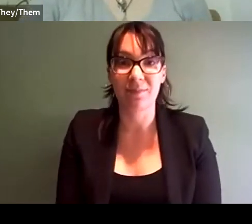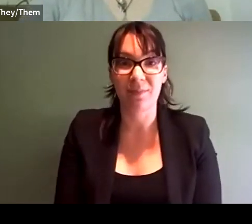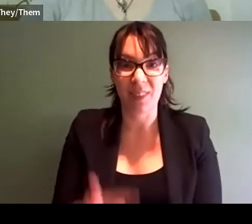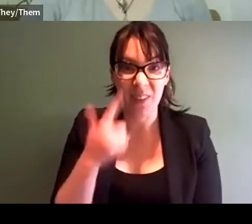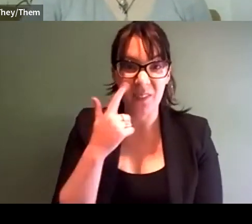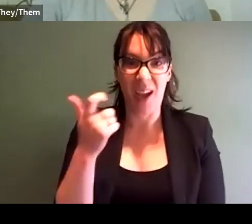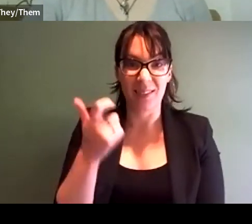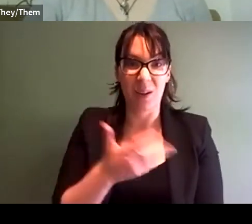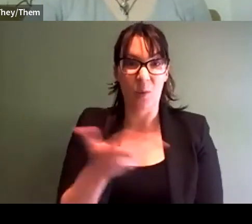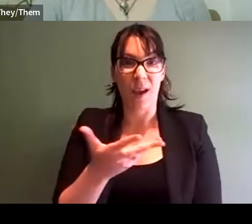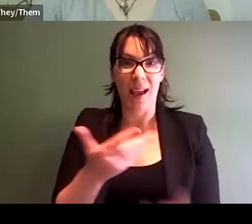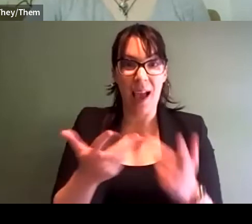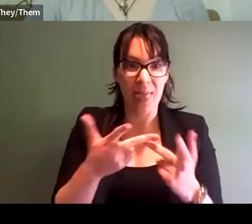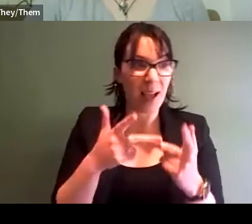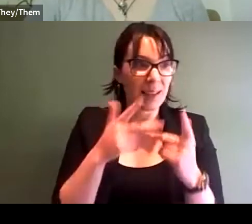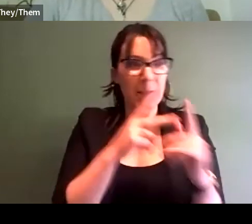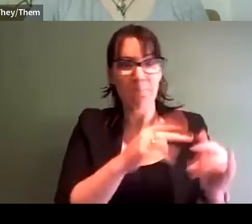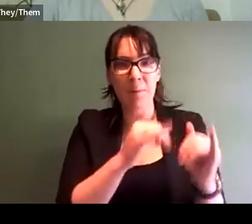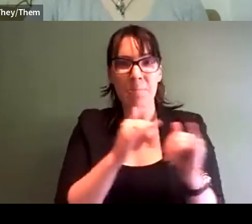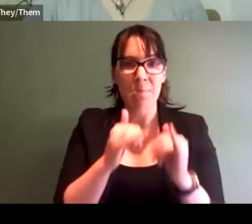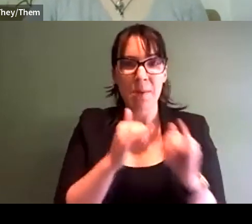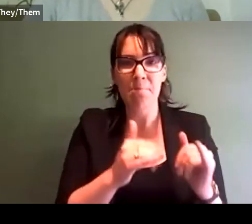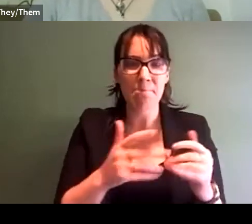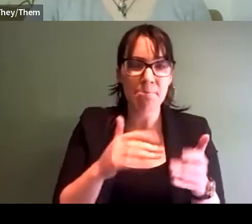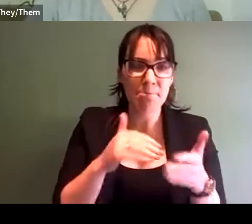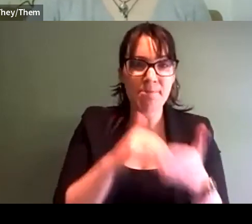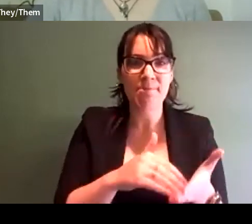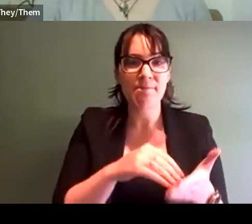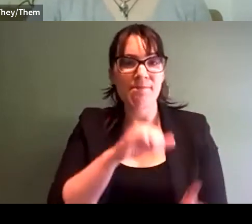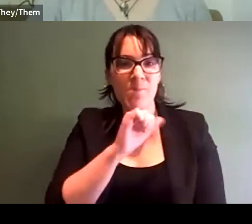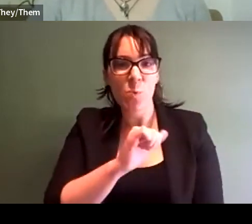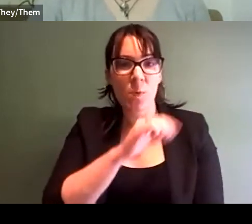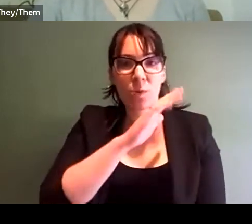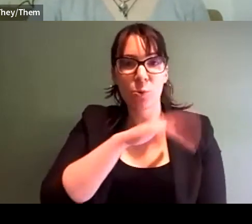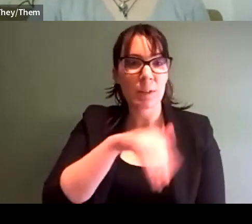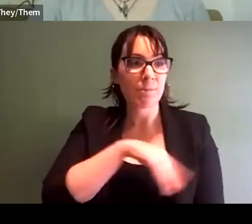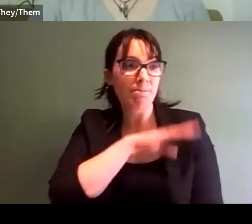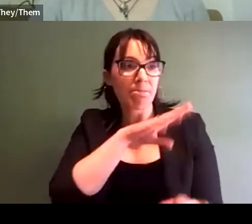Yeah, just where they are and join those spaces and get your kids to.